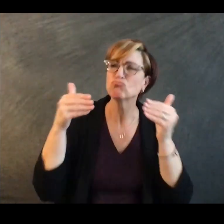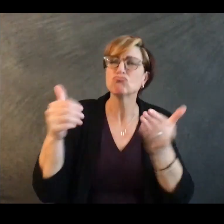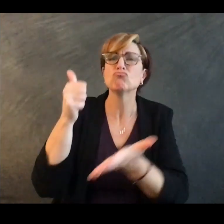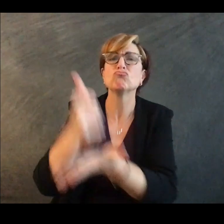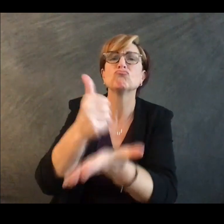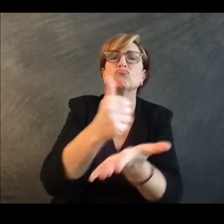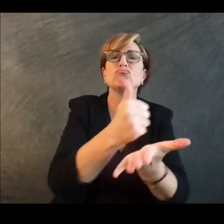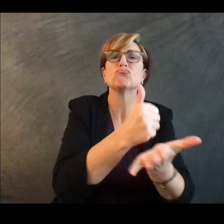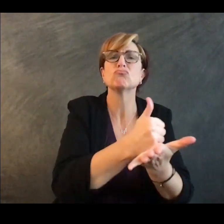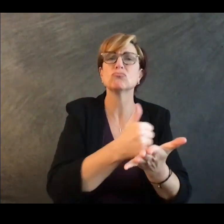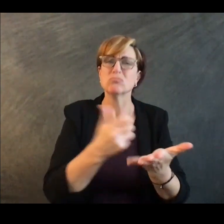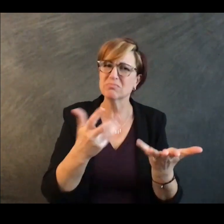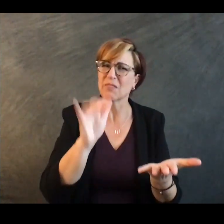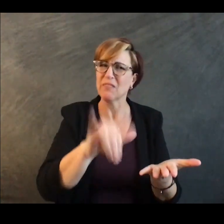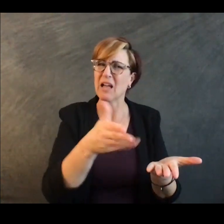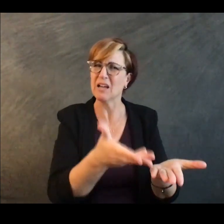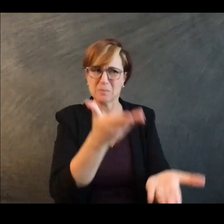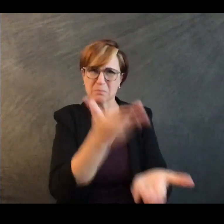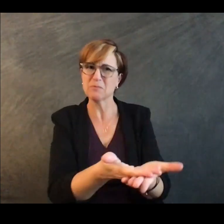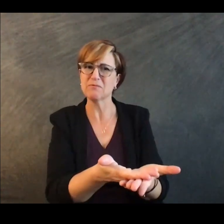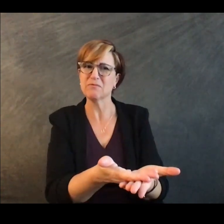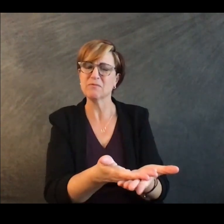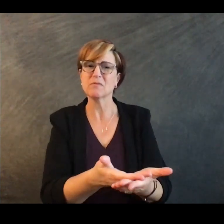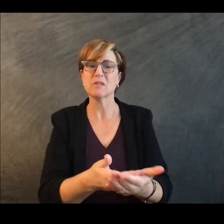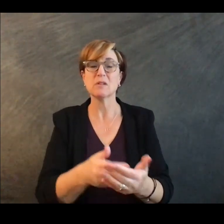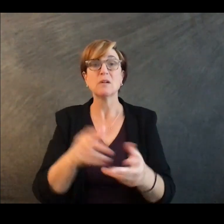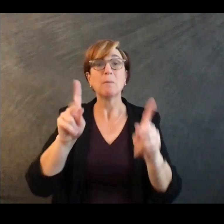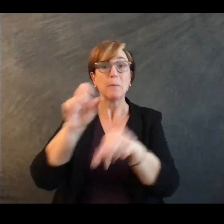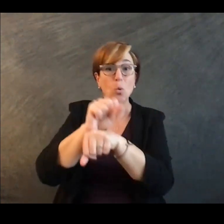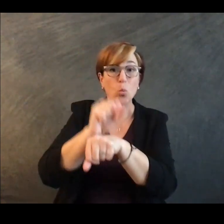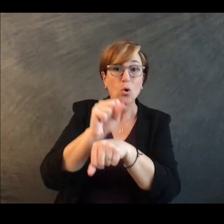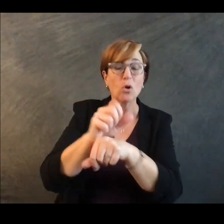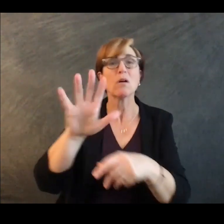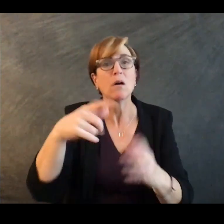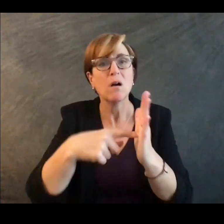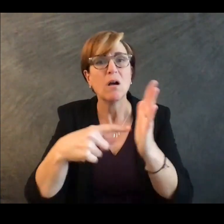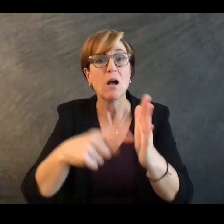people that are working and construction workers going into hospitals knowing